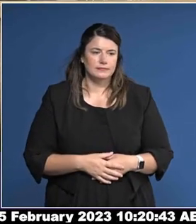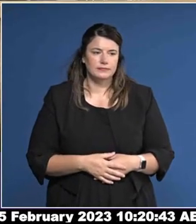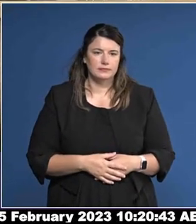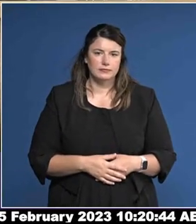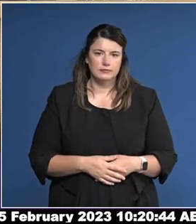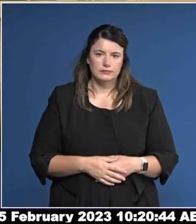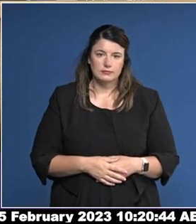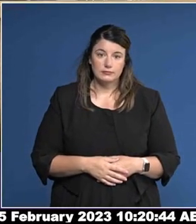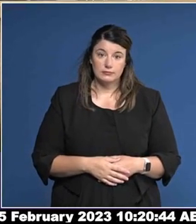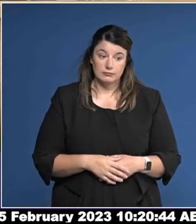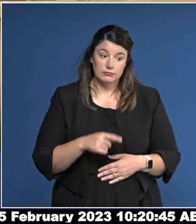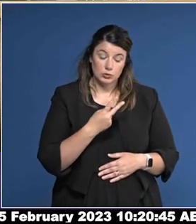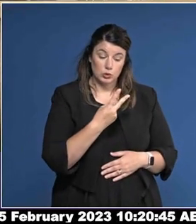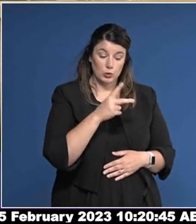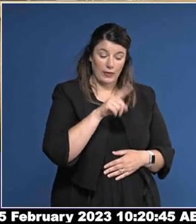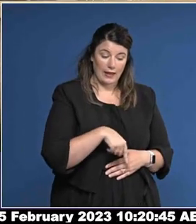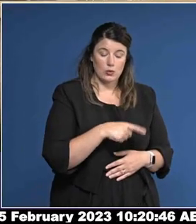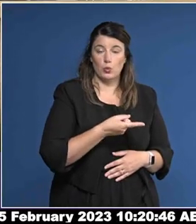a whole, was 2,151.